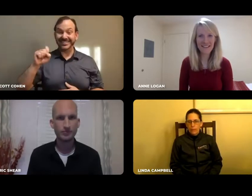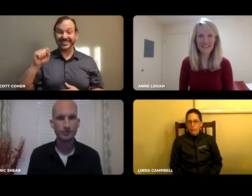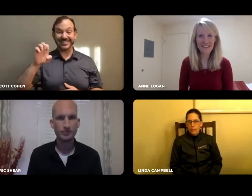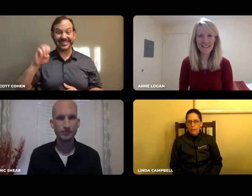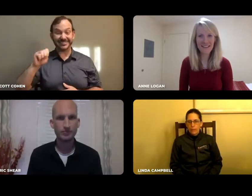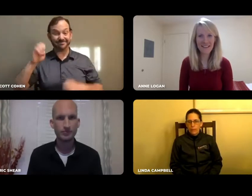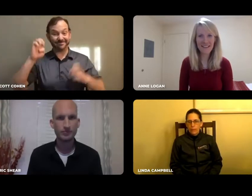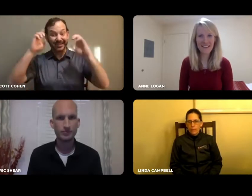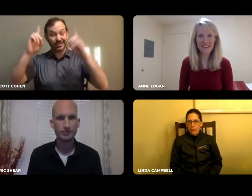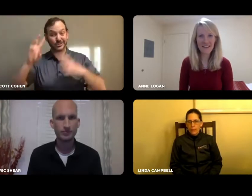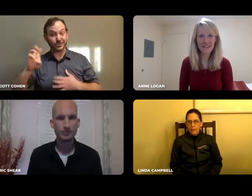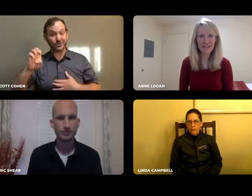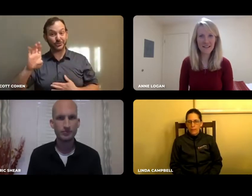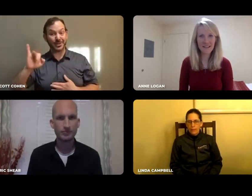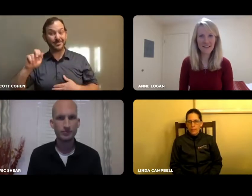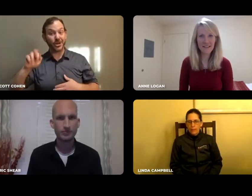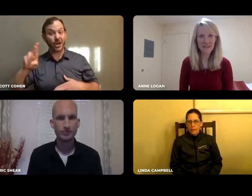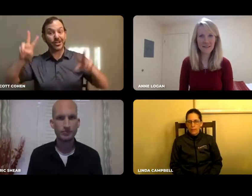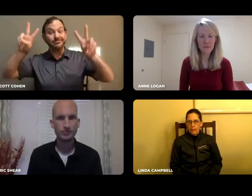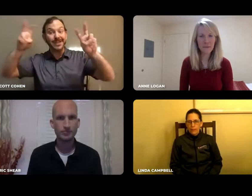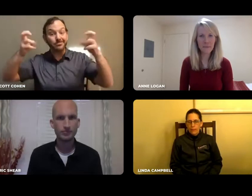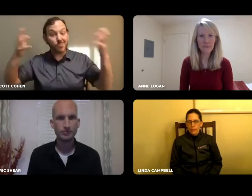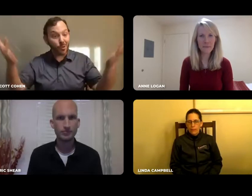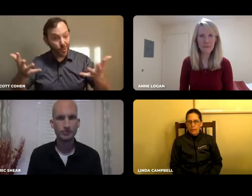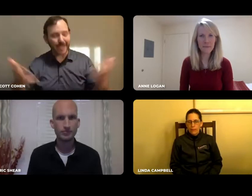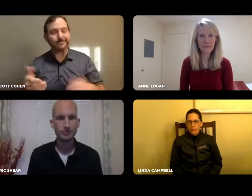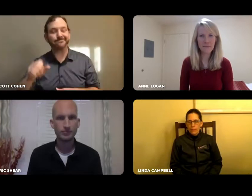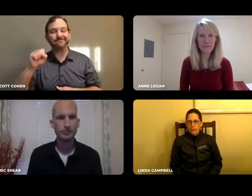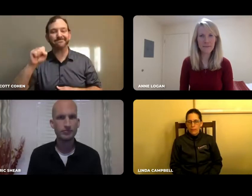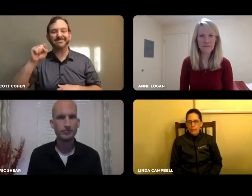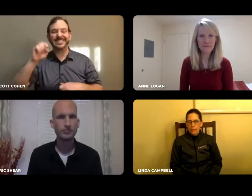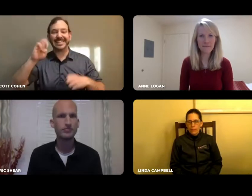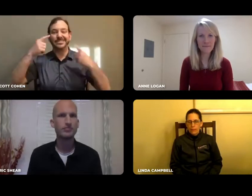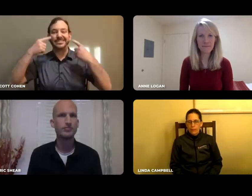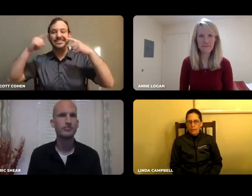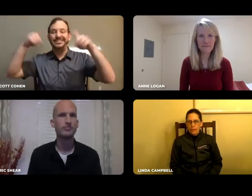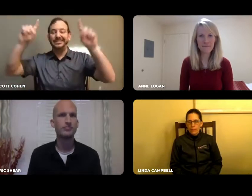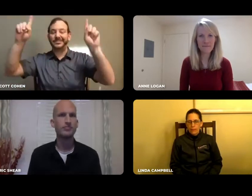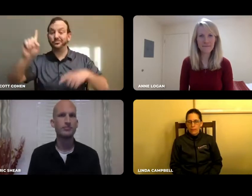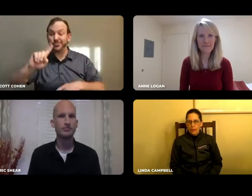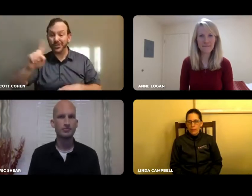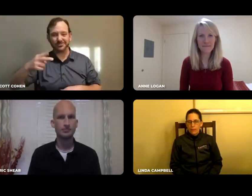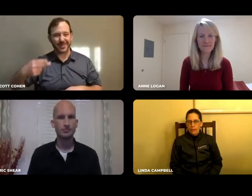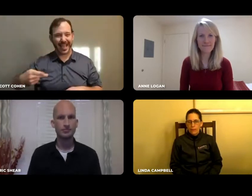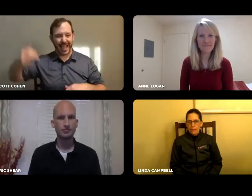Today's STEM education webinar is STEM Success in higher education.